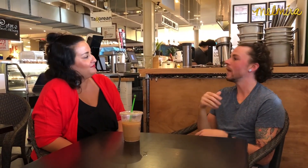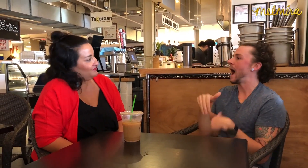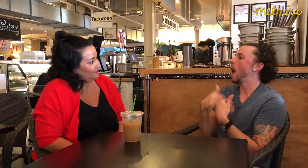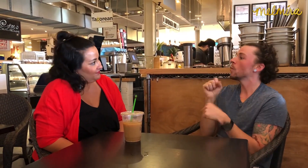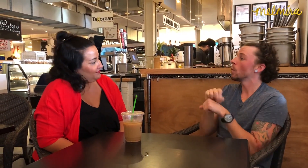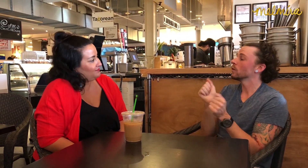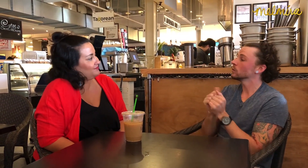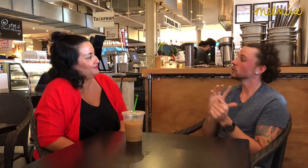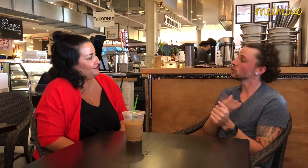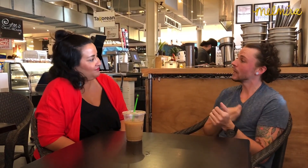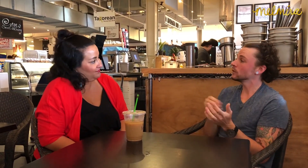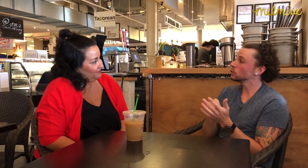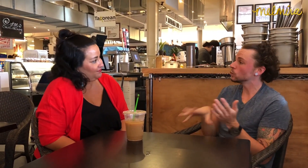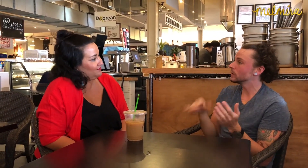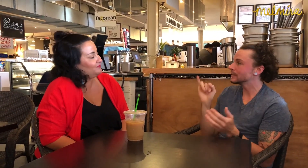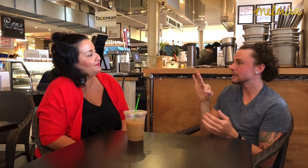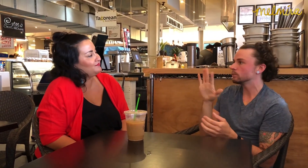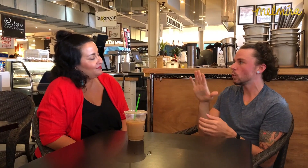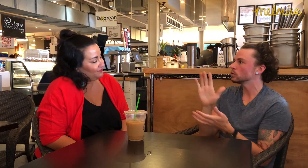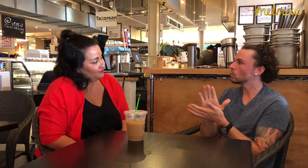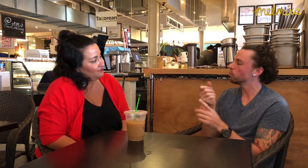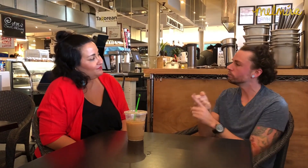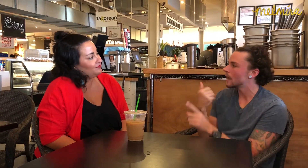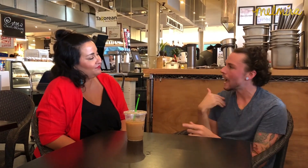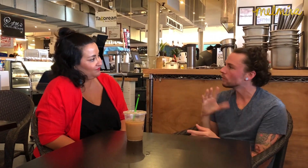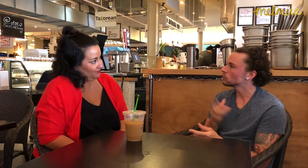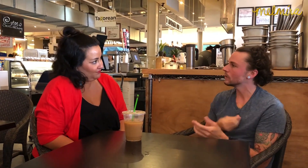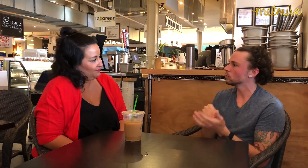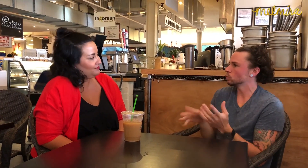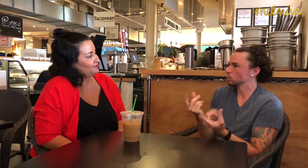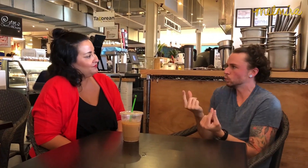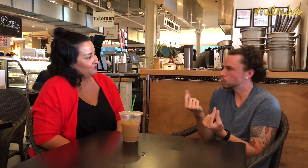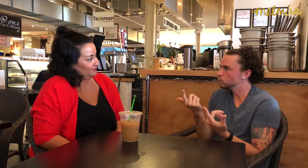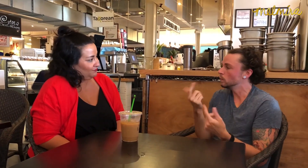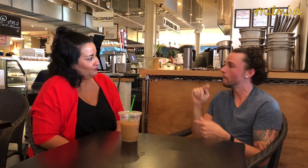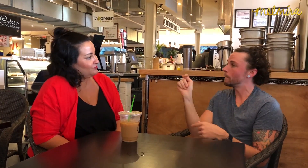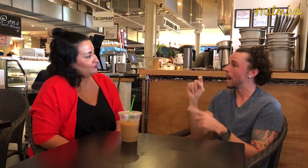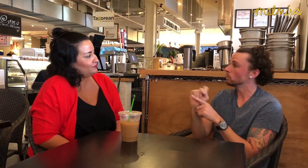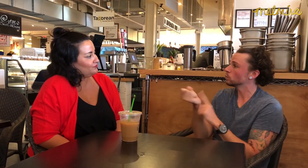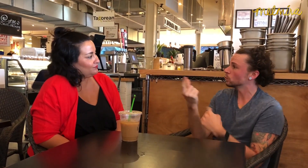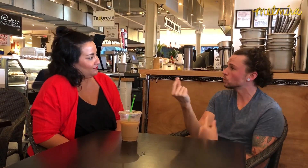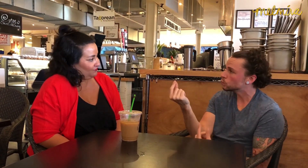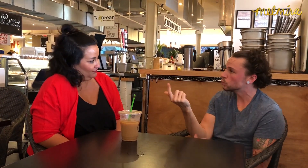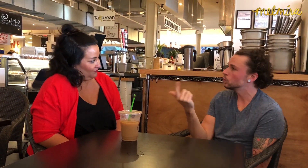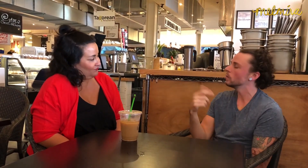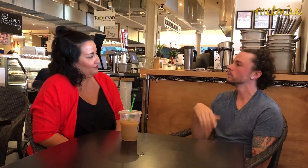We also talk about how to work with trans students, should you ever have a trans student enrolled in your school. What do you do with the bathroom situation?